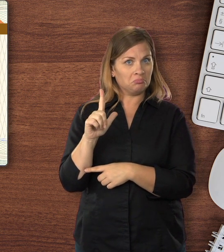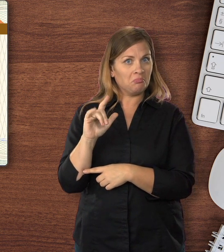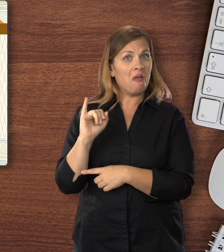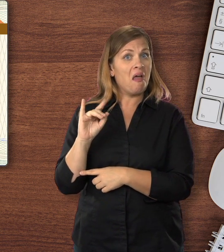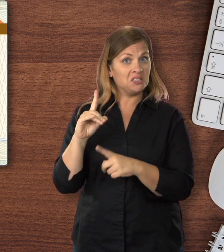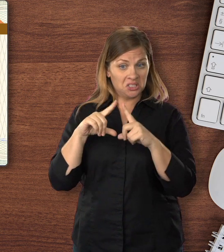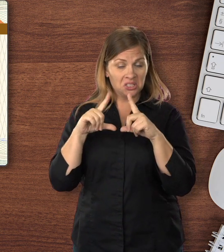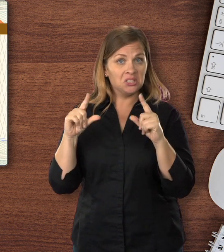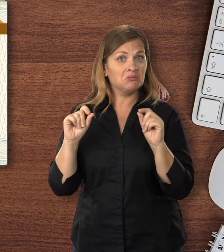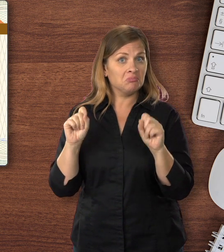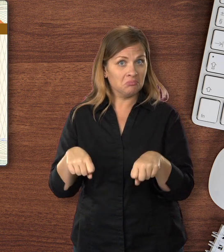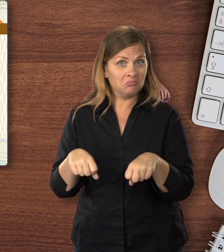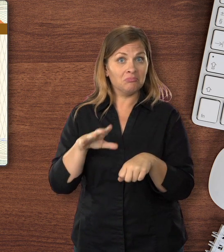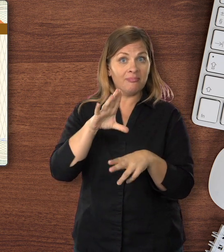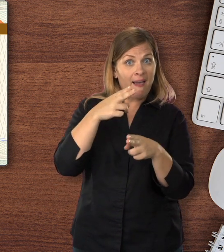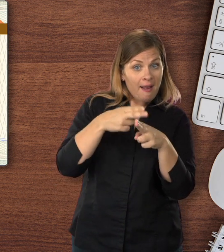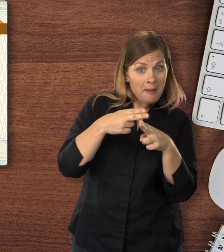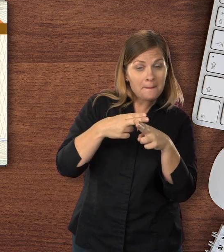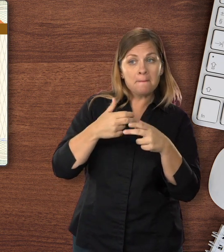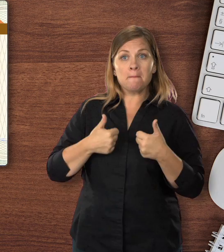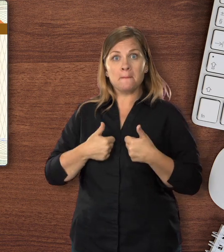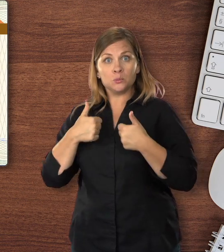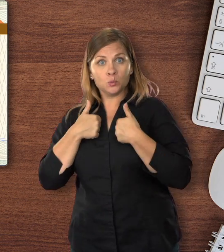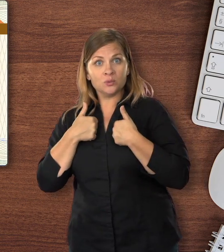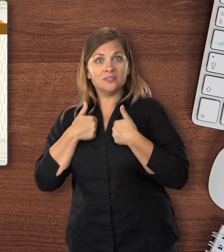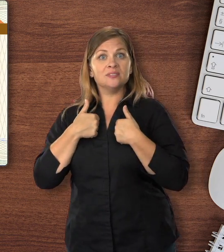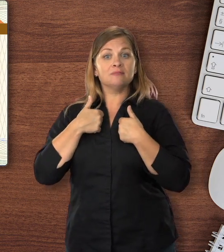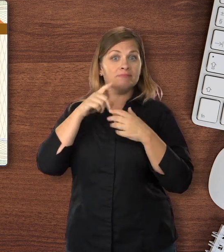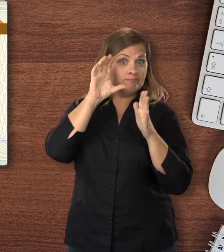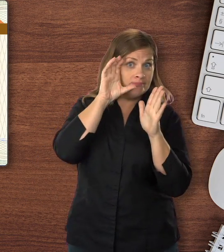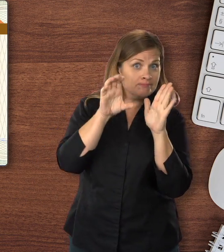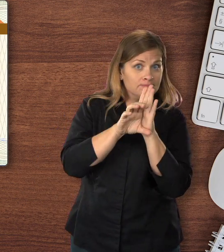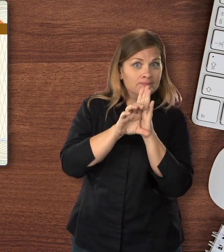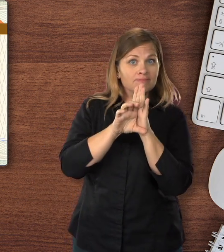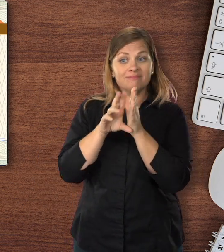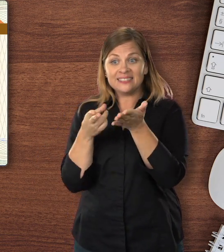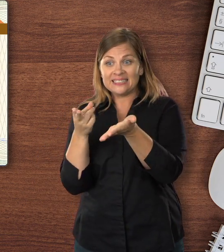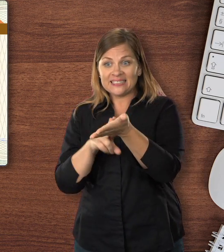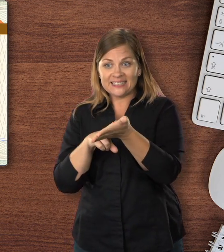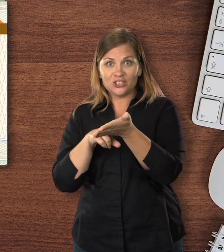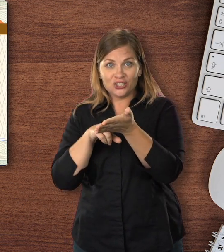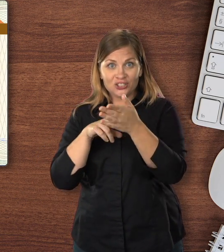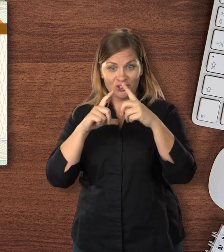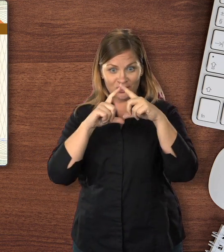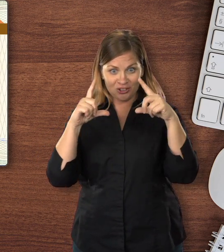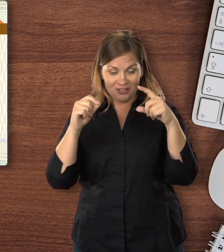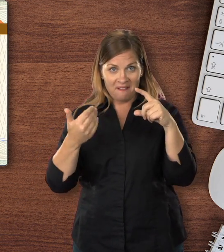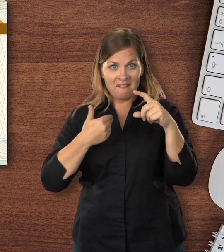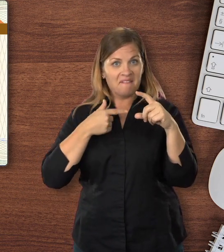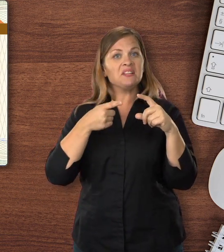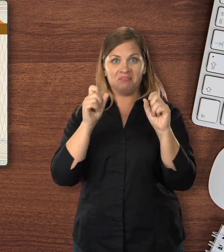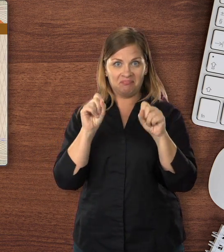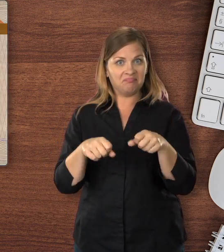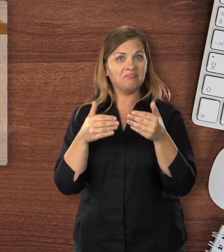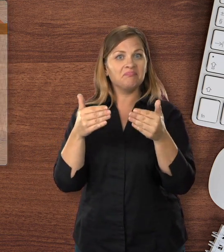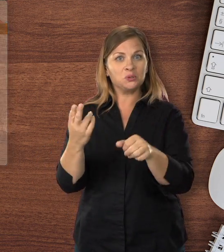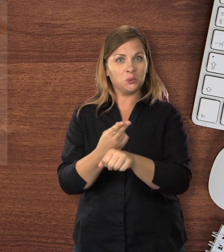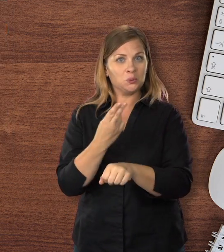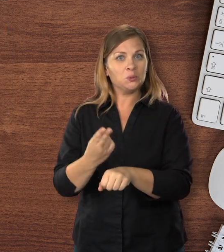if it has your name, address, photo and signature.